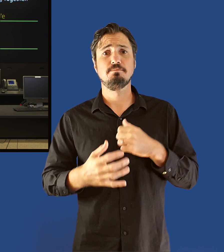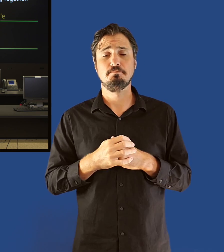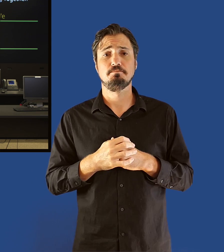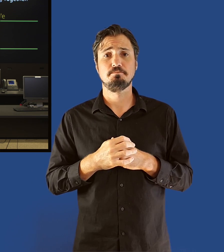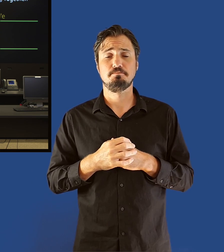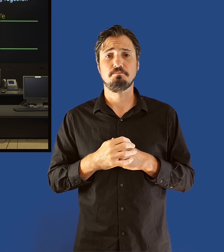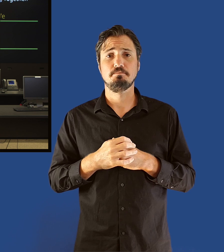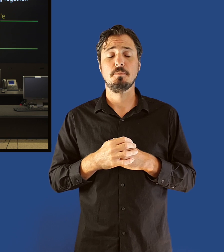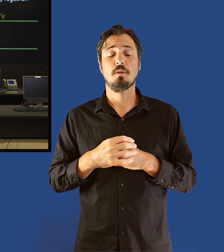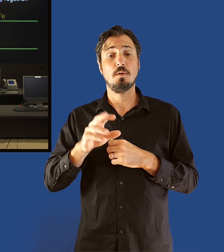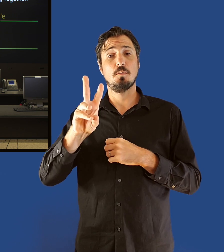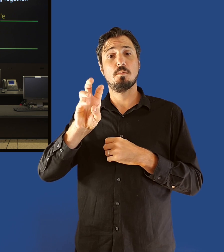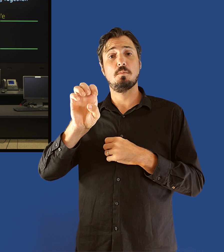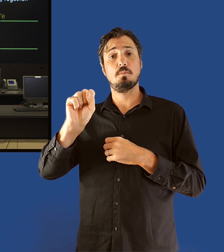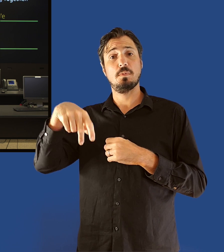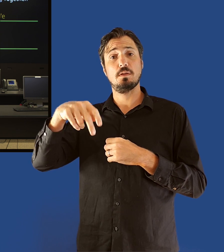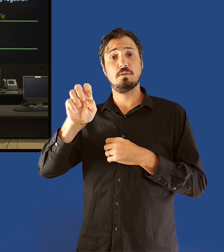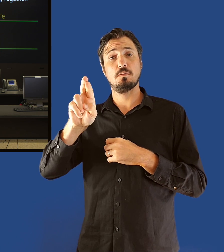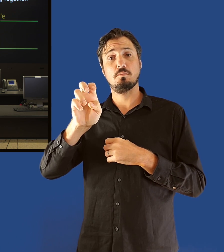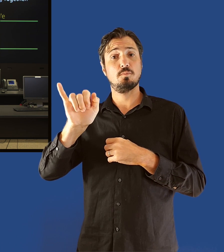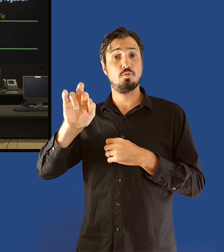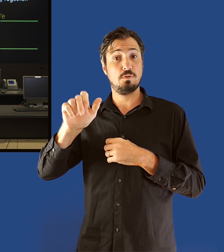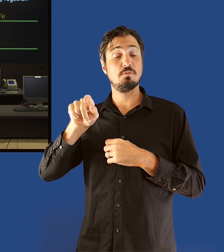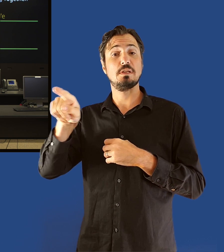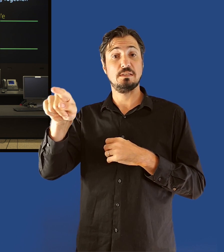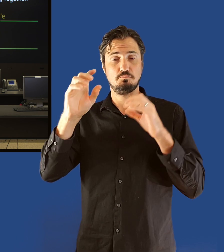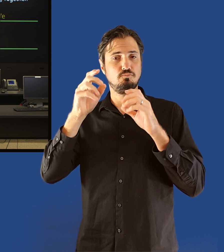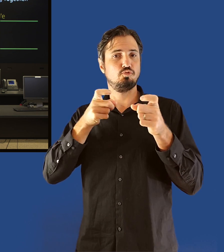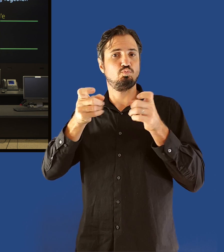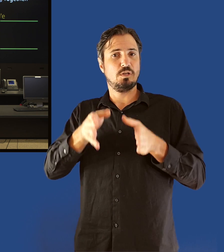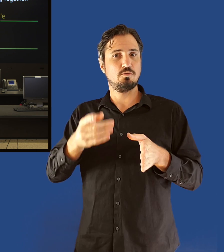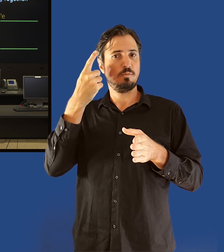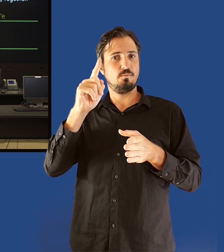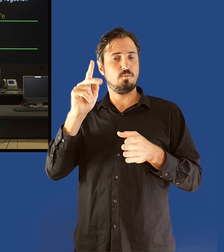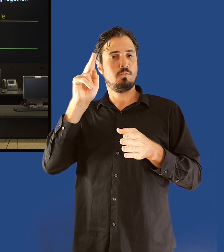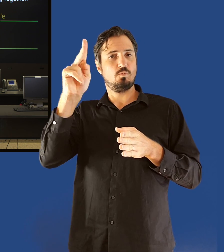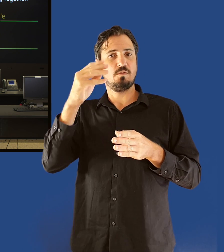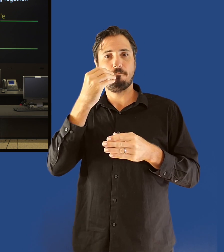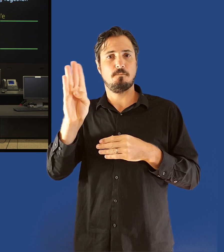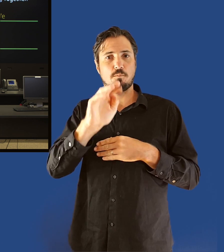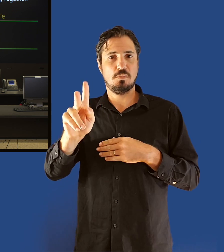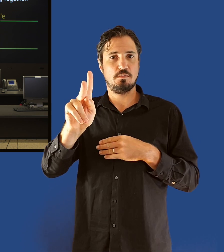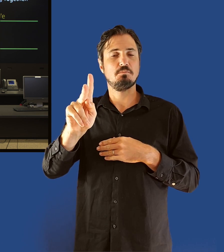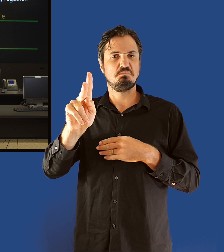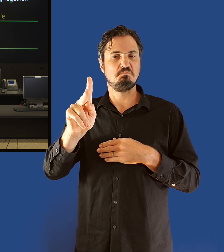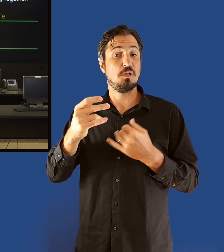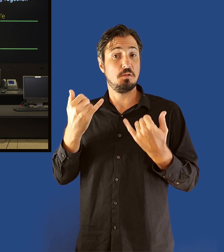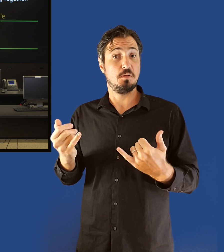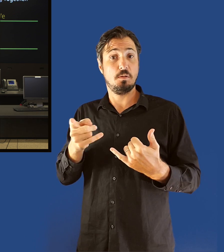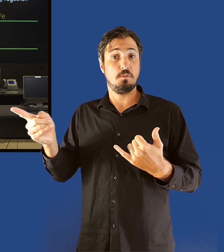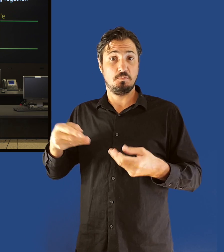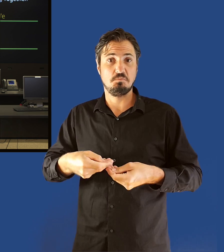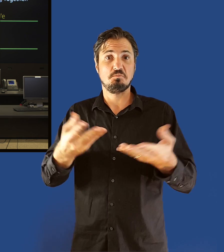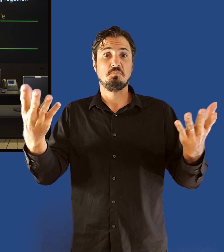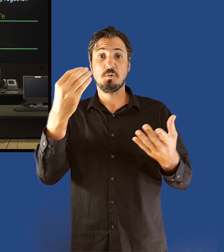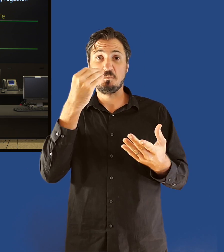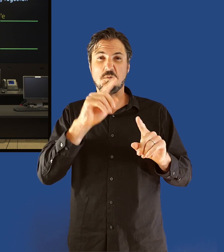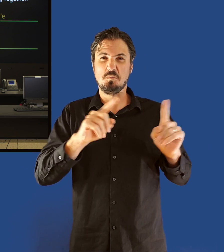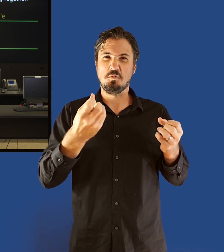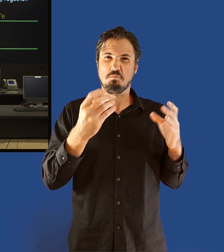Wes Perreira is the director of Kauai's Hawaii Foodbank Chapter. They are currently distributing food through dozens of food pantry sites around the island